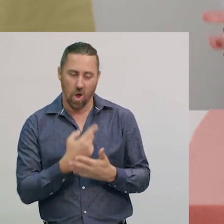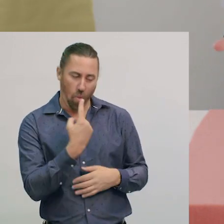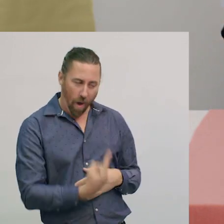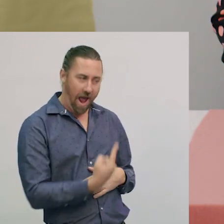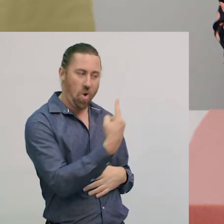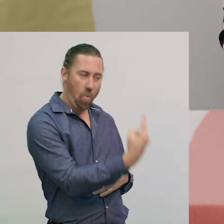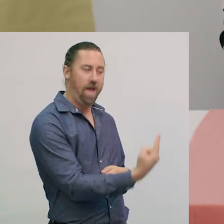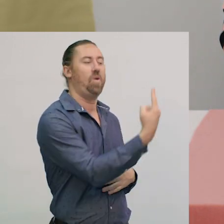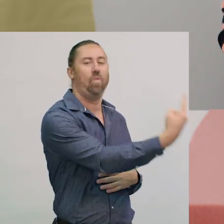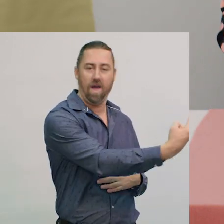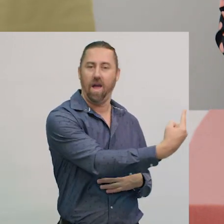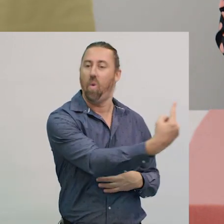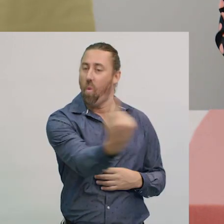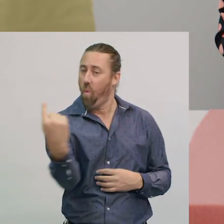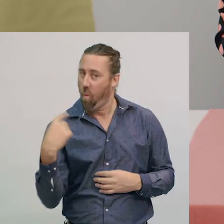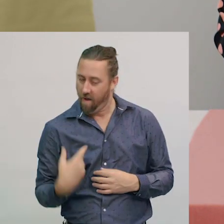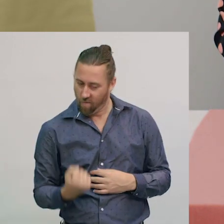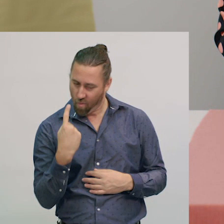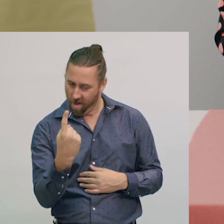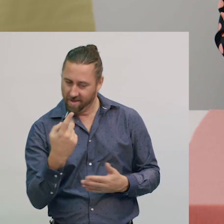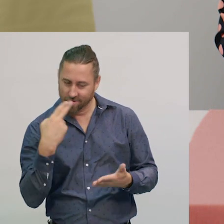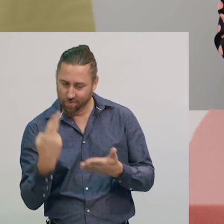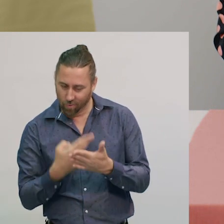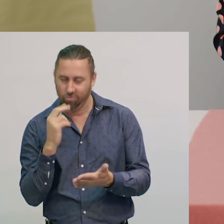Now everyone has one spoon, so that is fair.